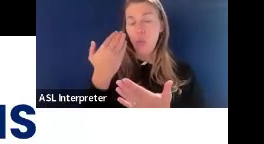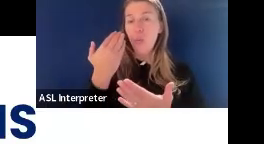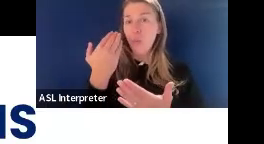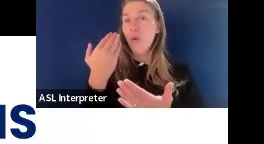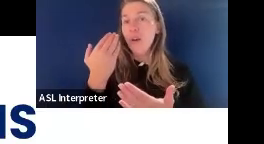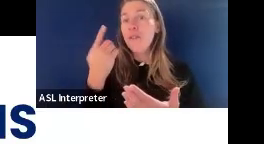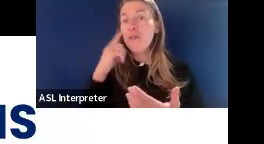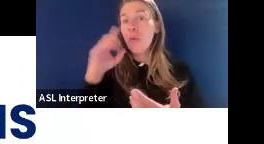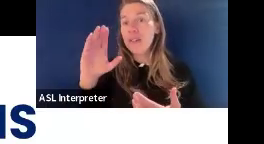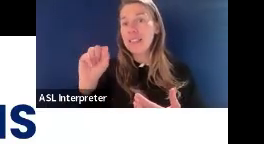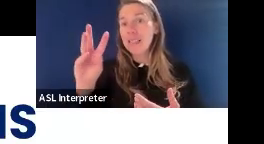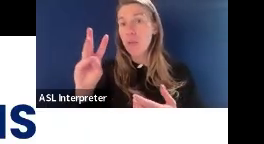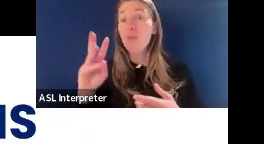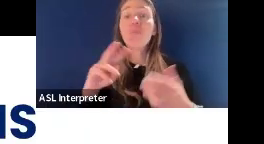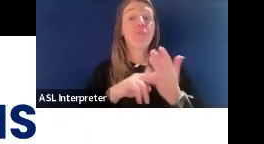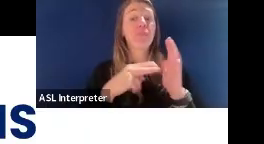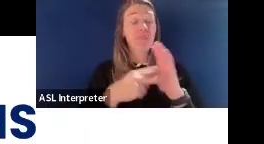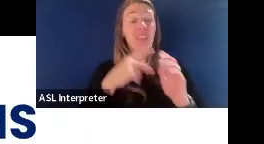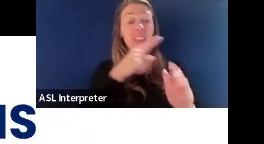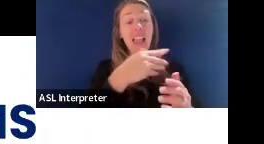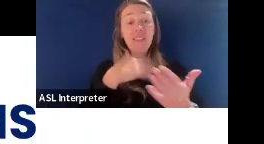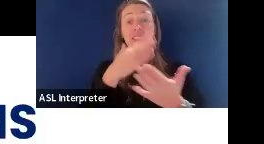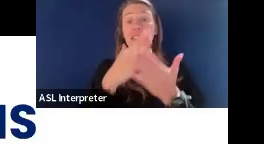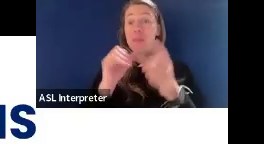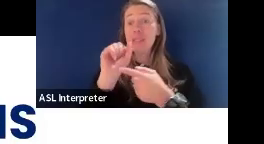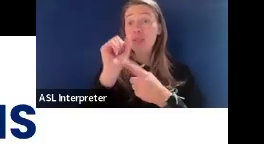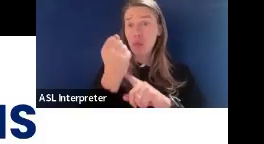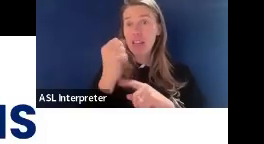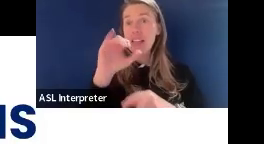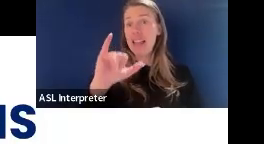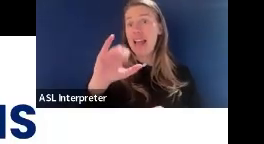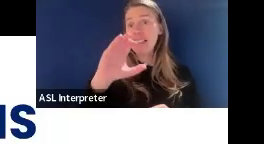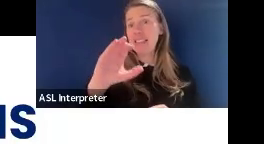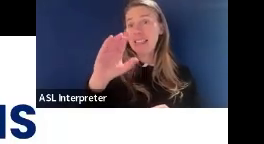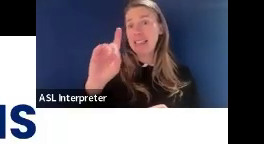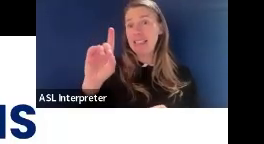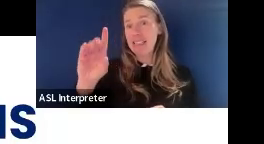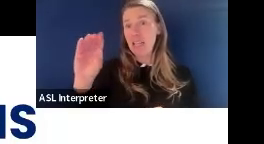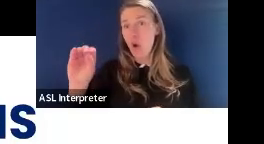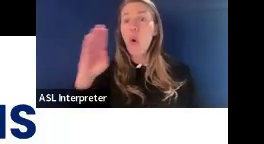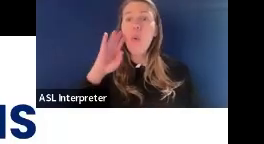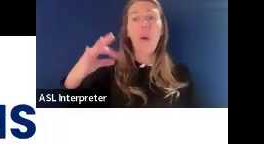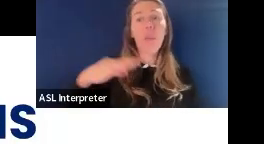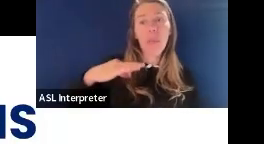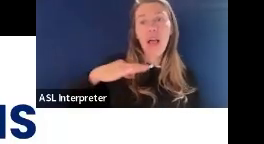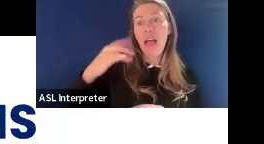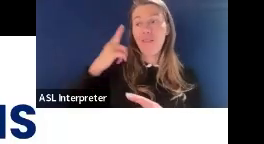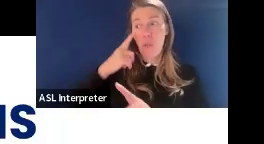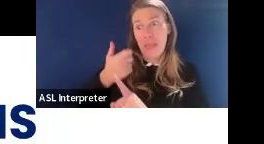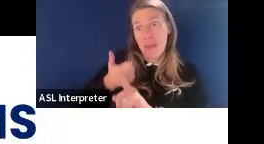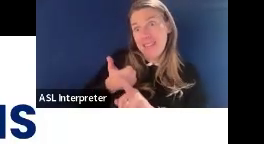That said, there are situations in which the CDDO may be applying on behalf of themselves. That's true.